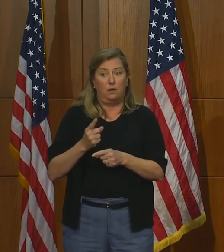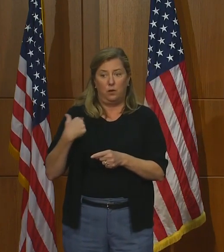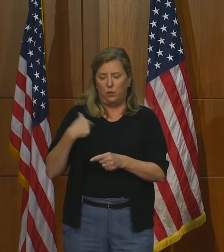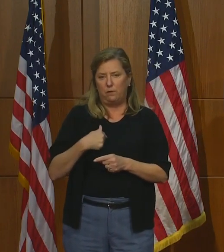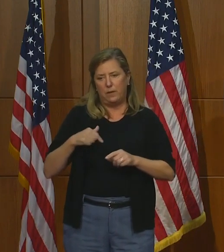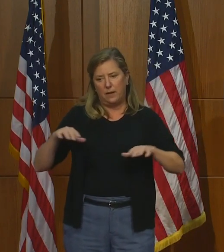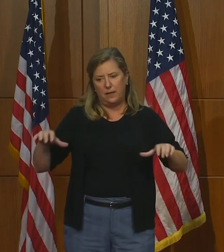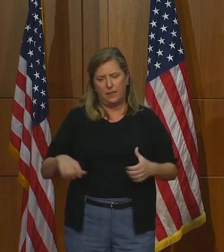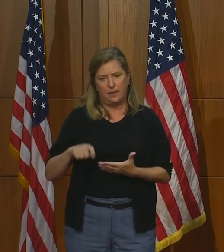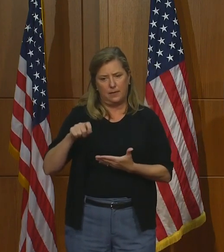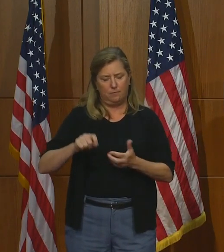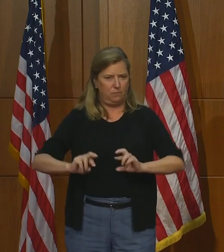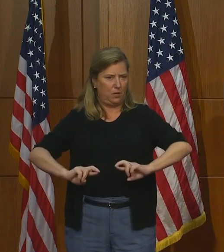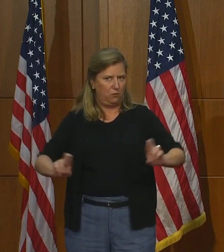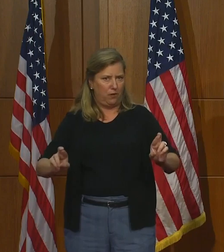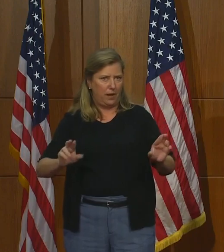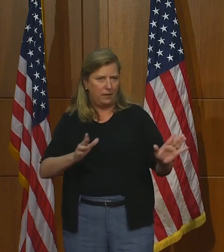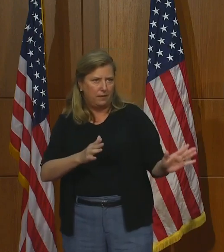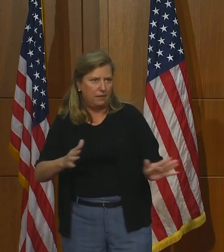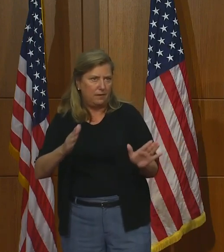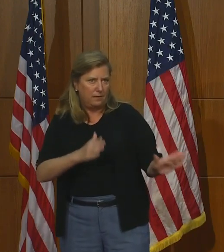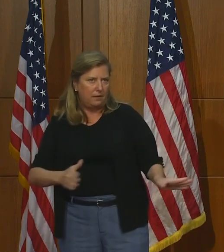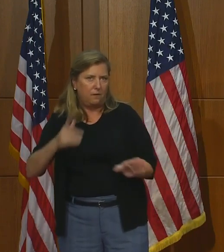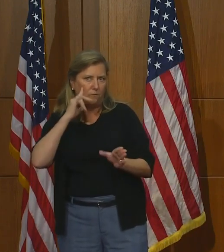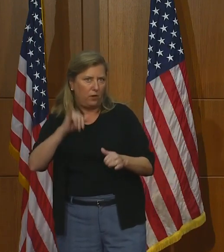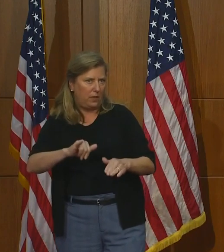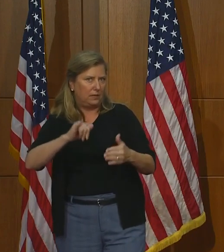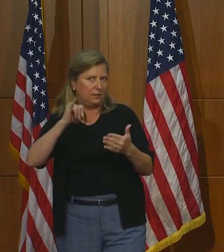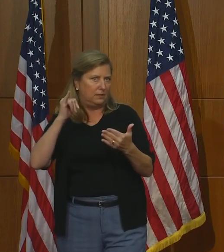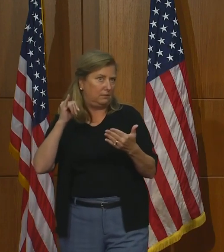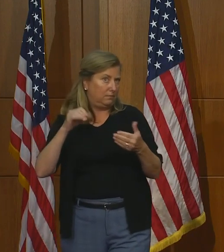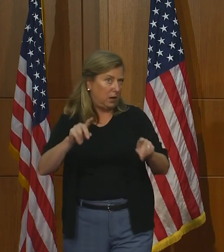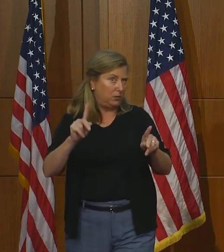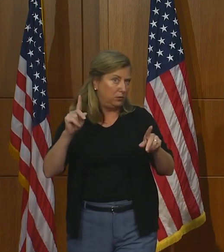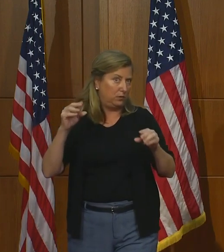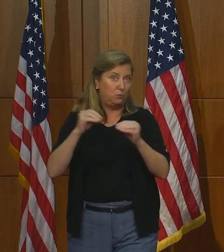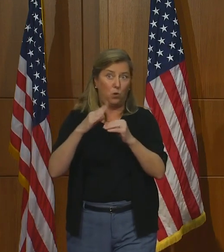GOVERNOR SAID WE HAVE COUNSEL'S